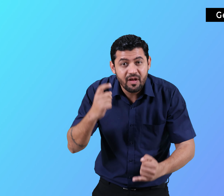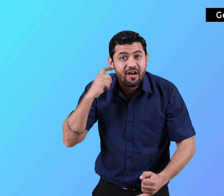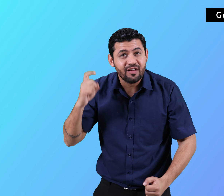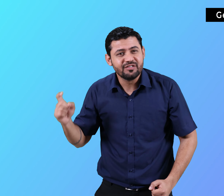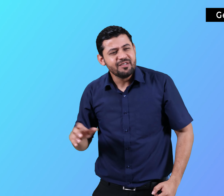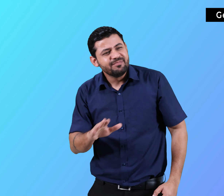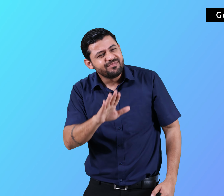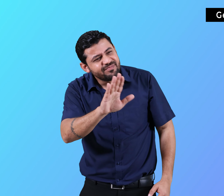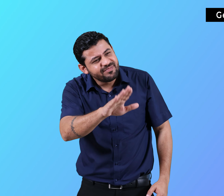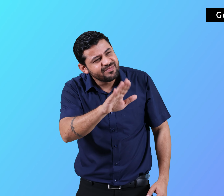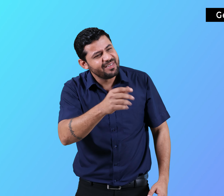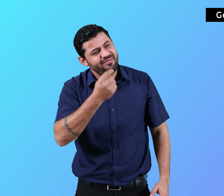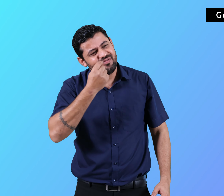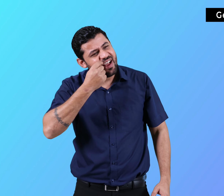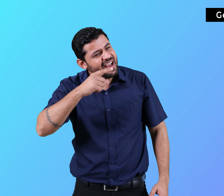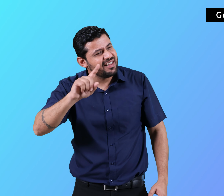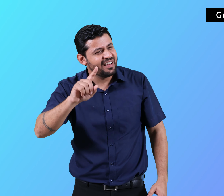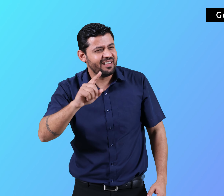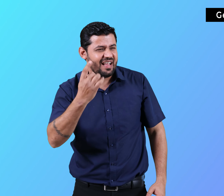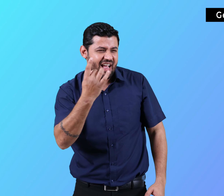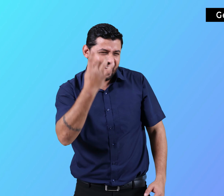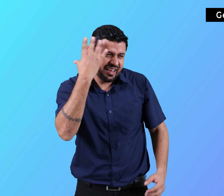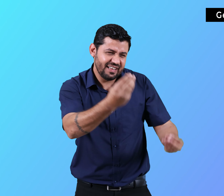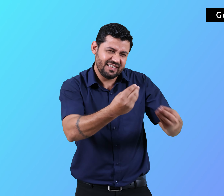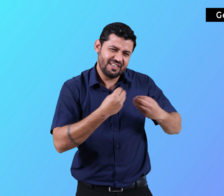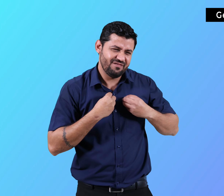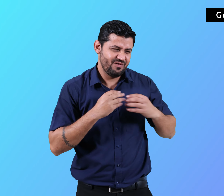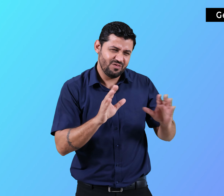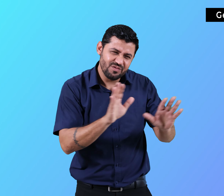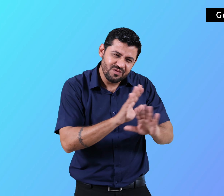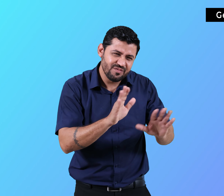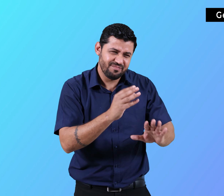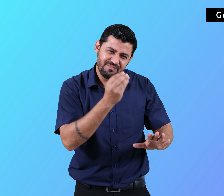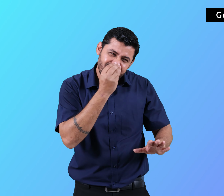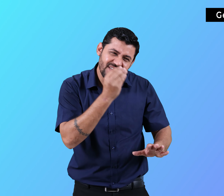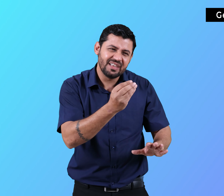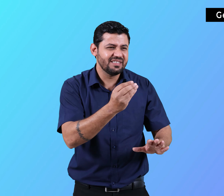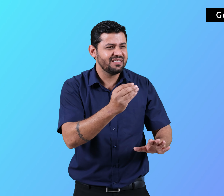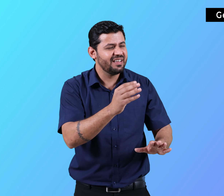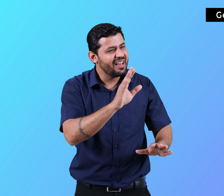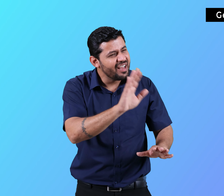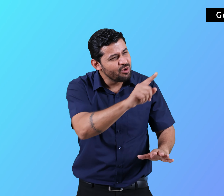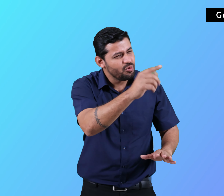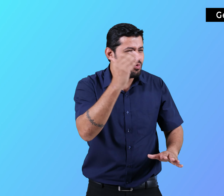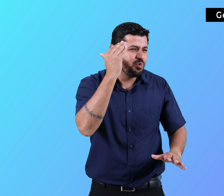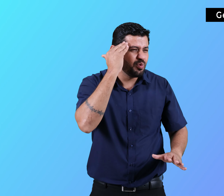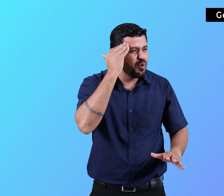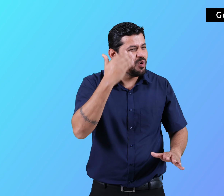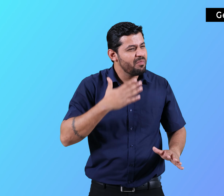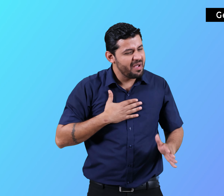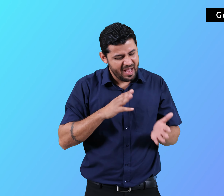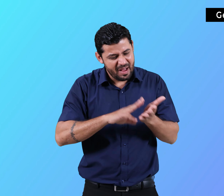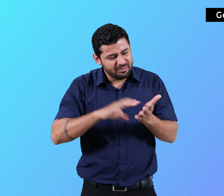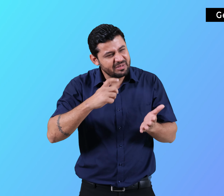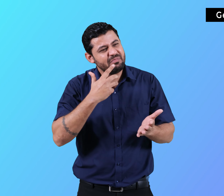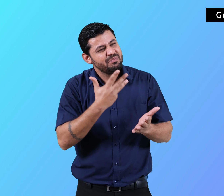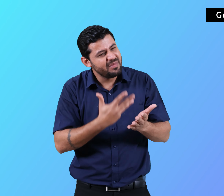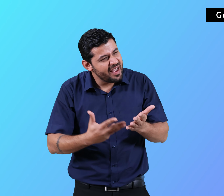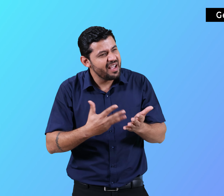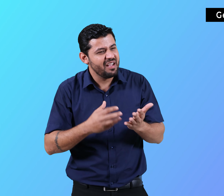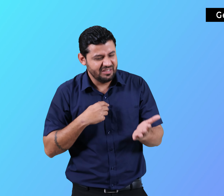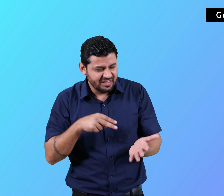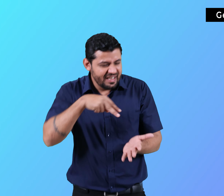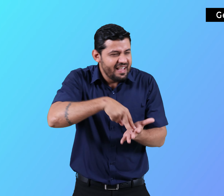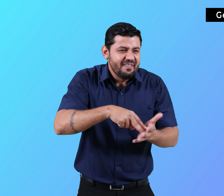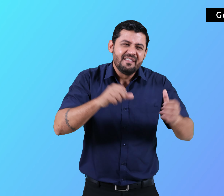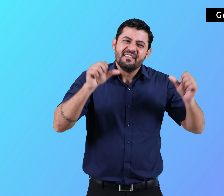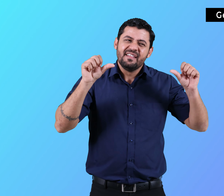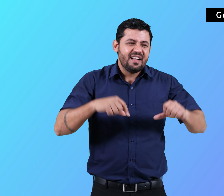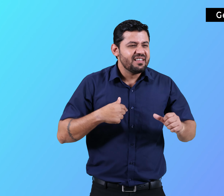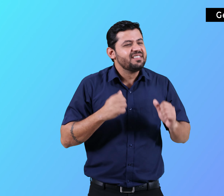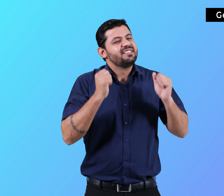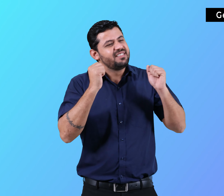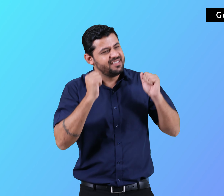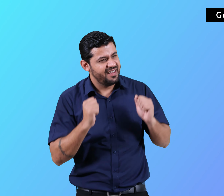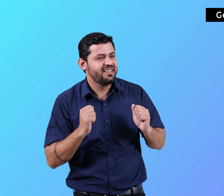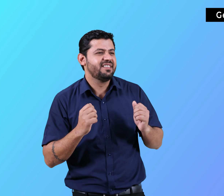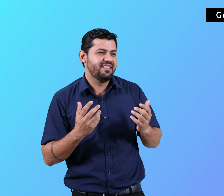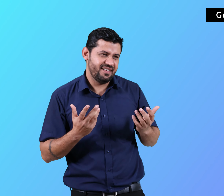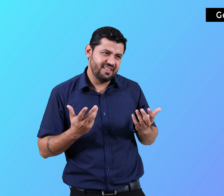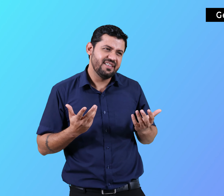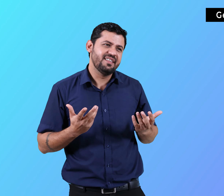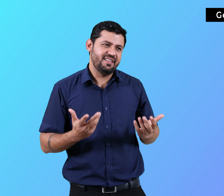Rachel said, “Father, don’t be angry with me. I am not able to stand up before you. I am having my monthly period of bleeding.”